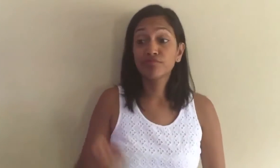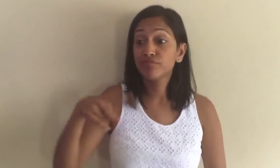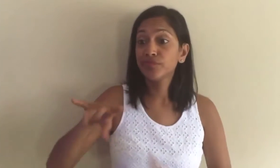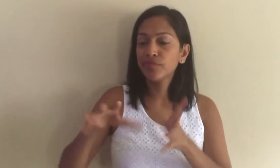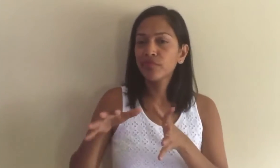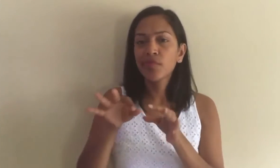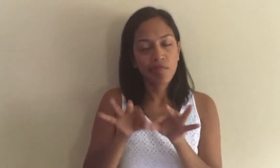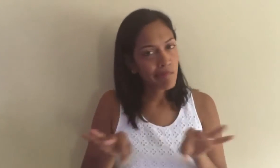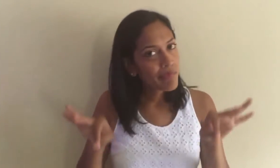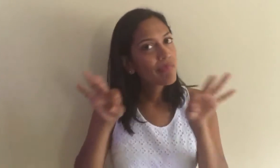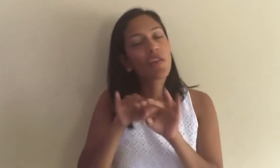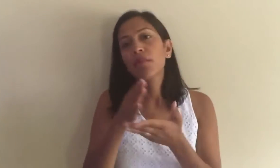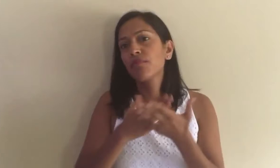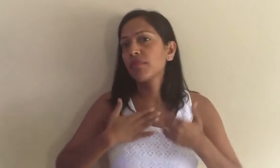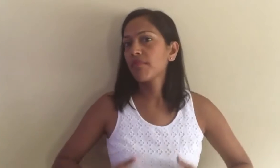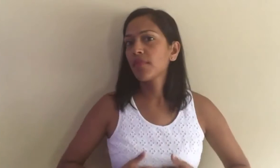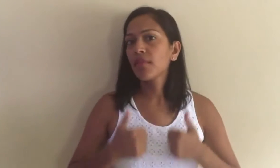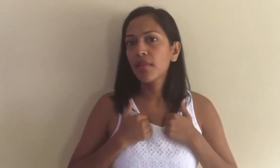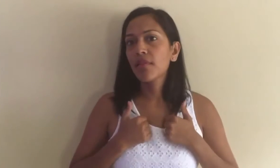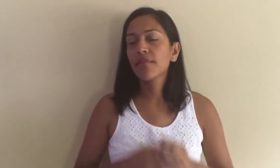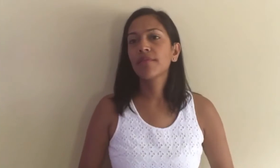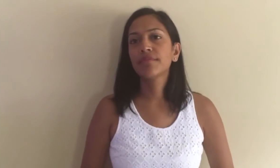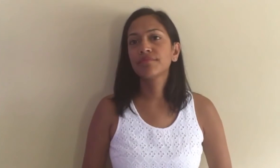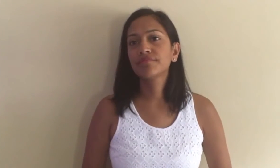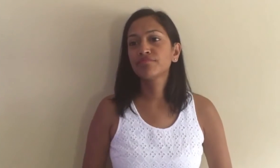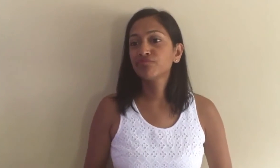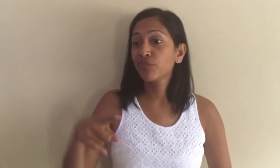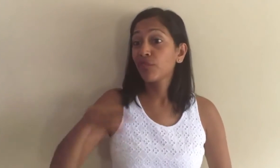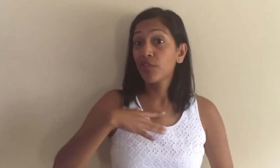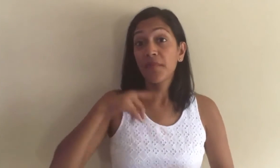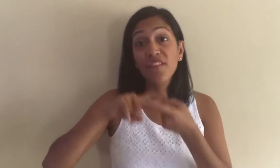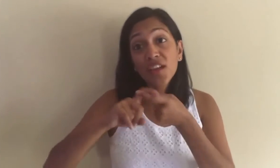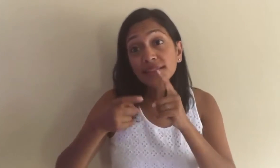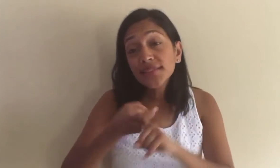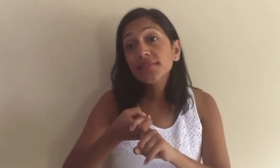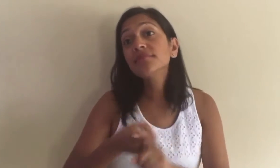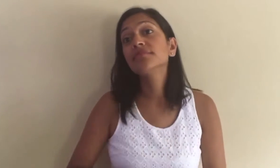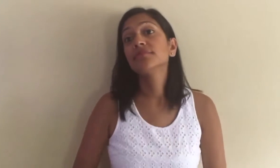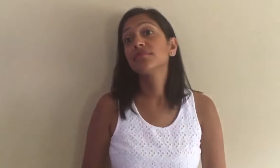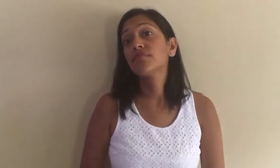Black people are a fundamental part of my life: they are my friends,